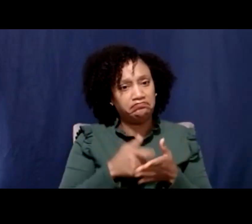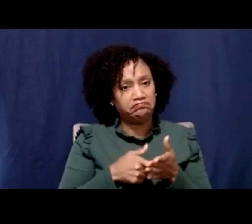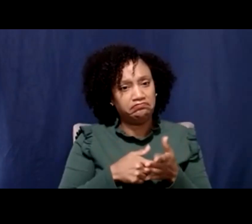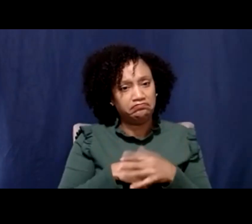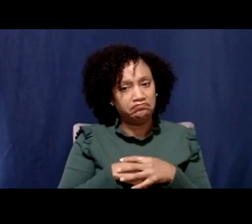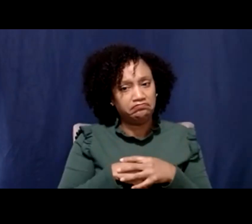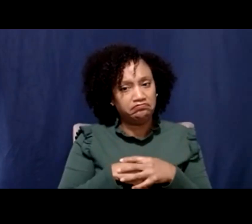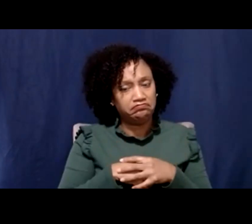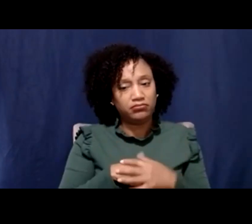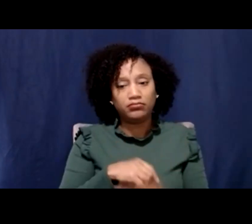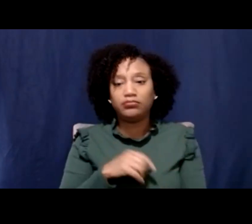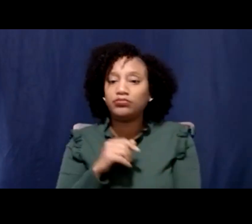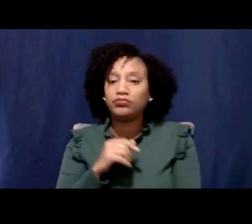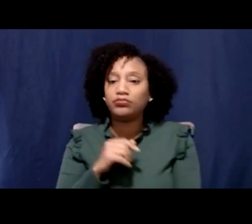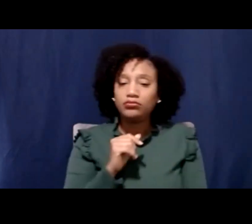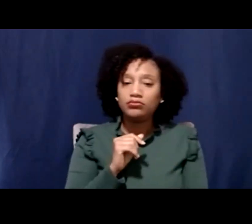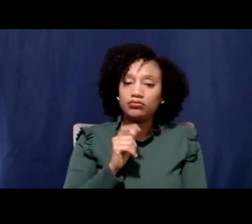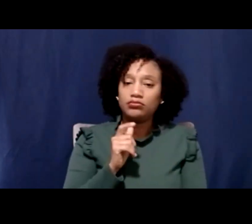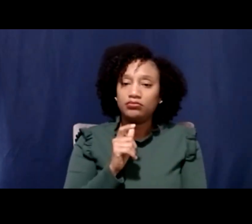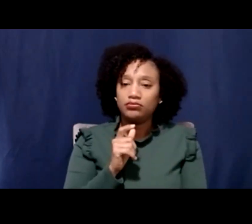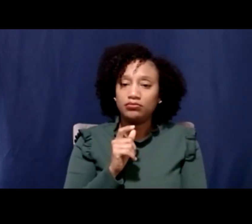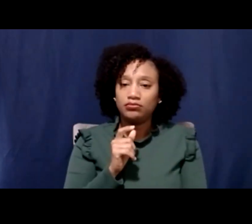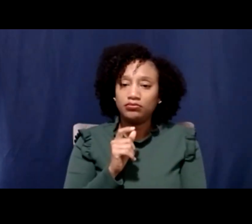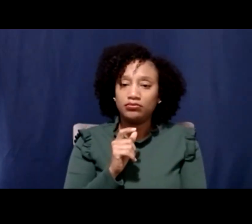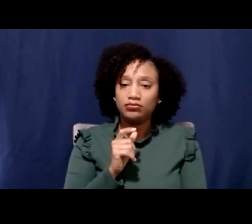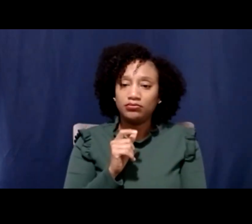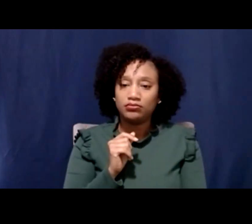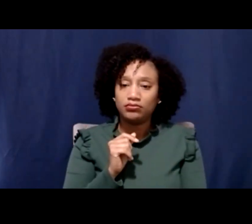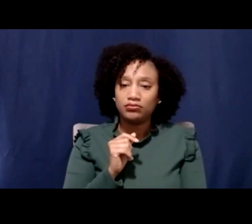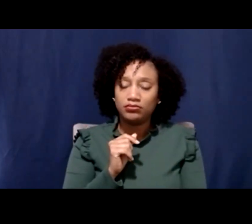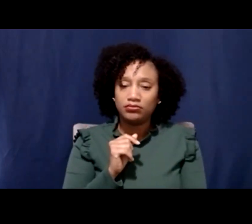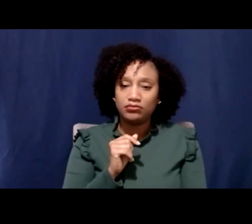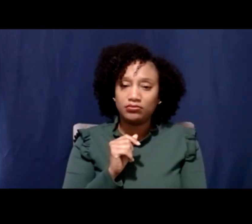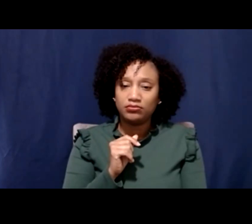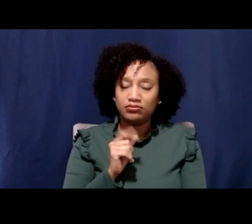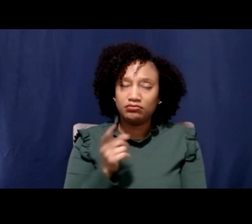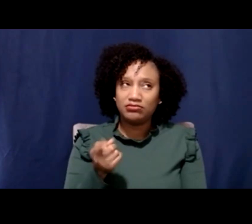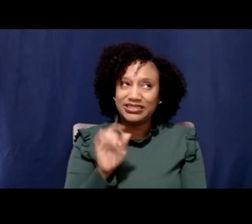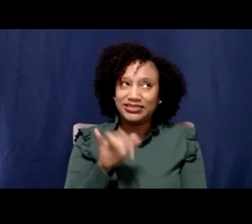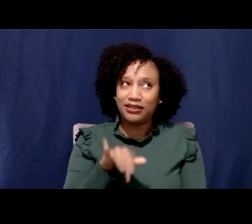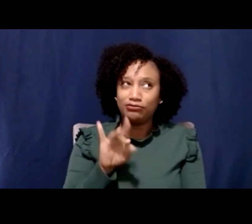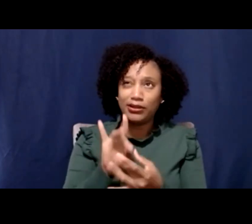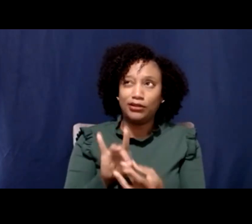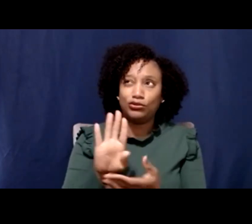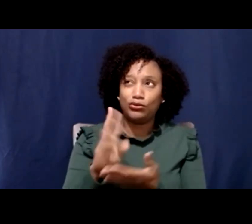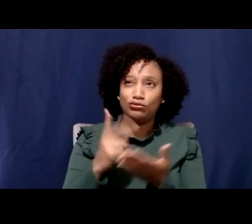and if it is completely necessary and related to your program or project